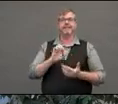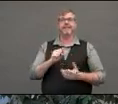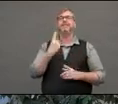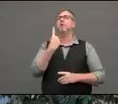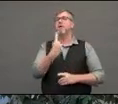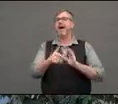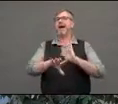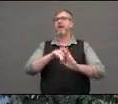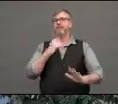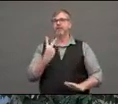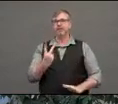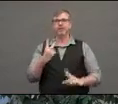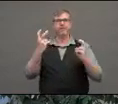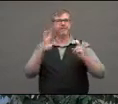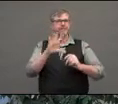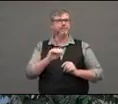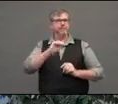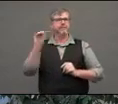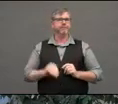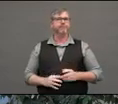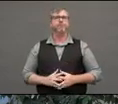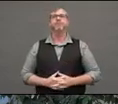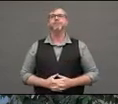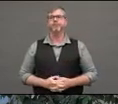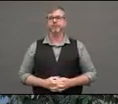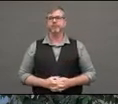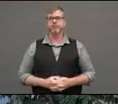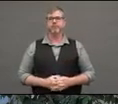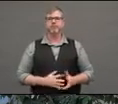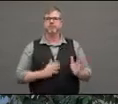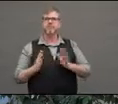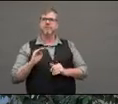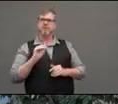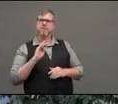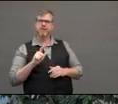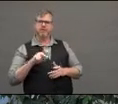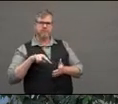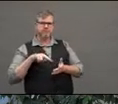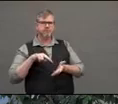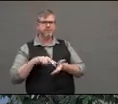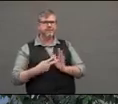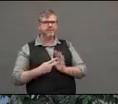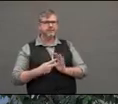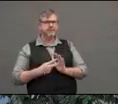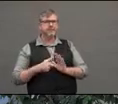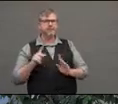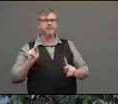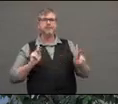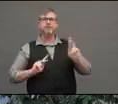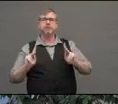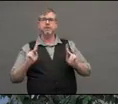in our county one out of those two cases one of those is latino that is